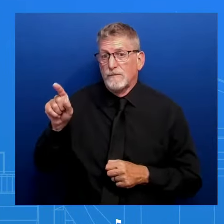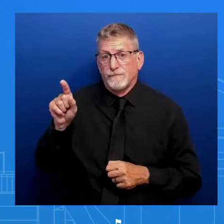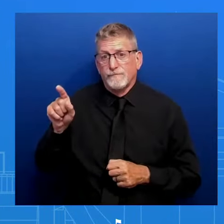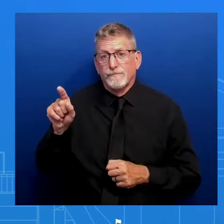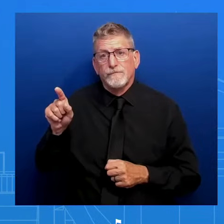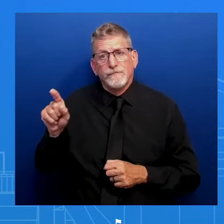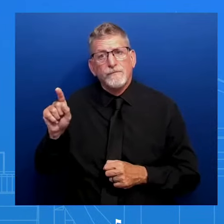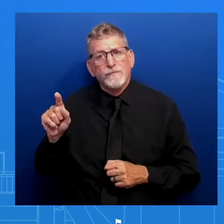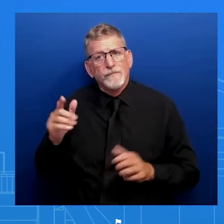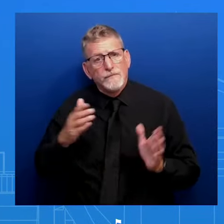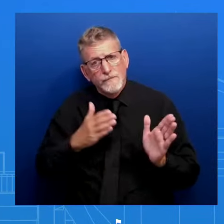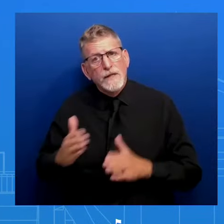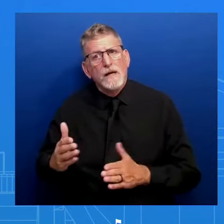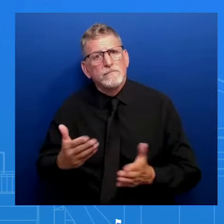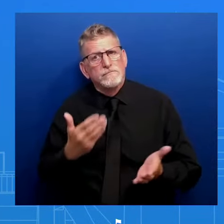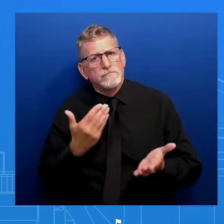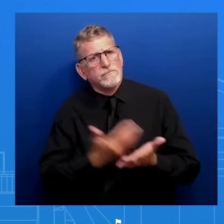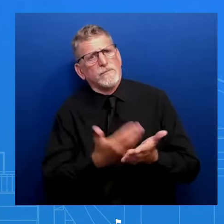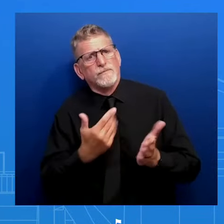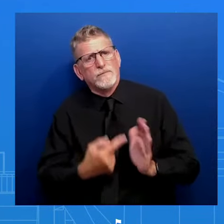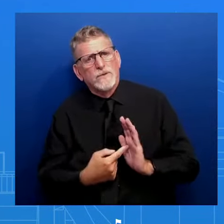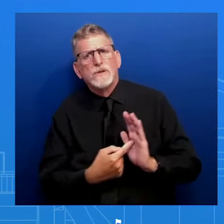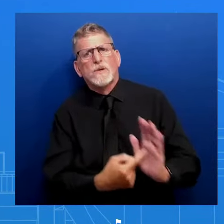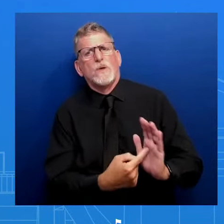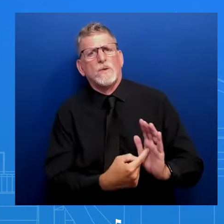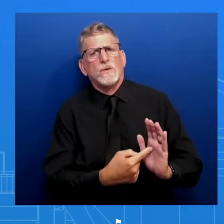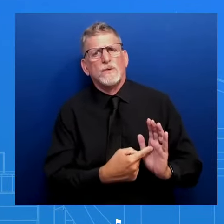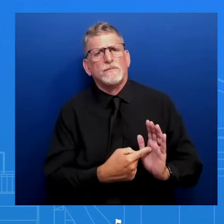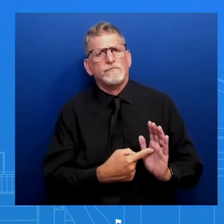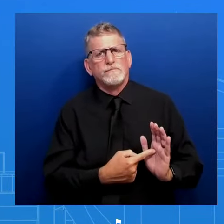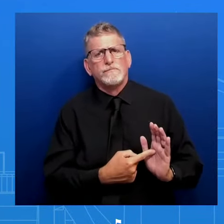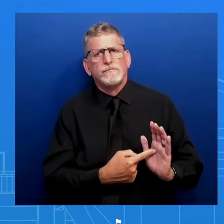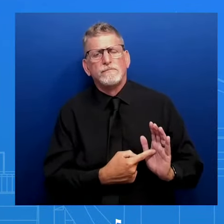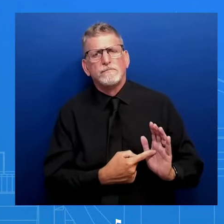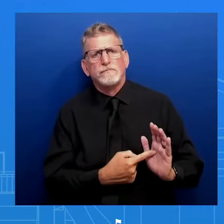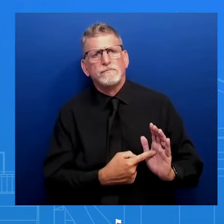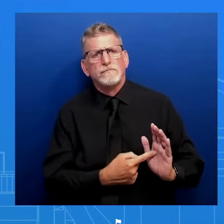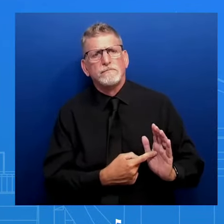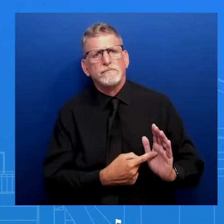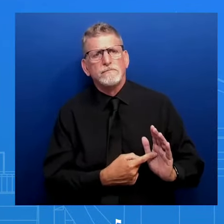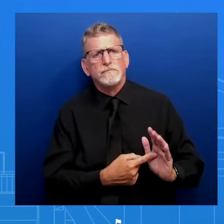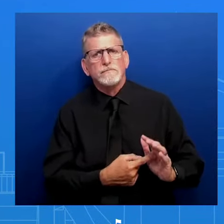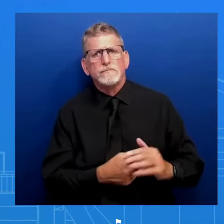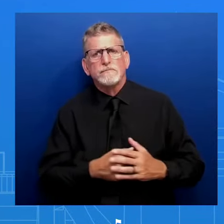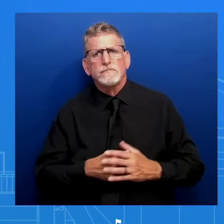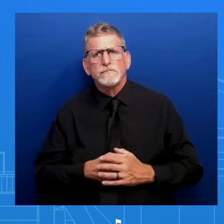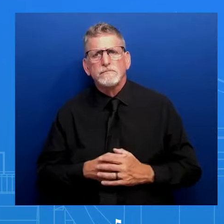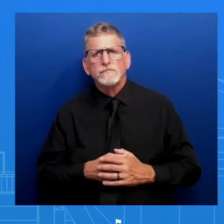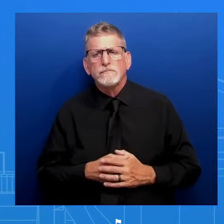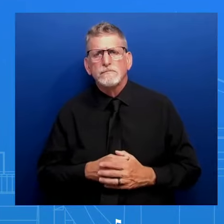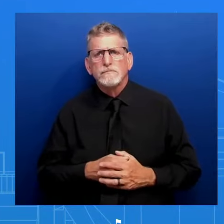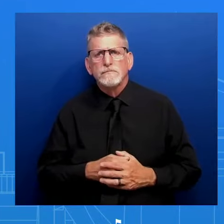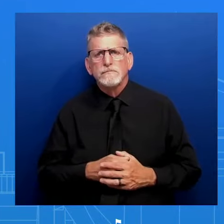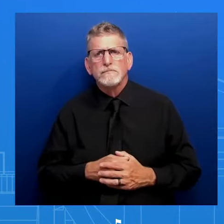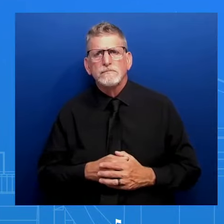actually shown a lower number in migrants' illegal -- illegal migration into this country than we've seen in the last two years.